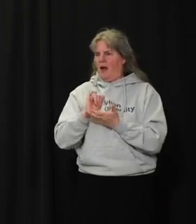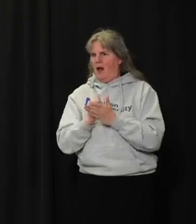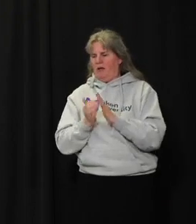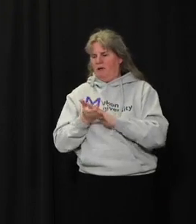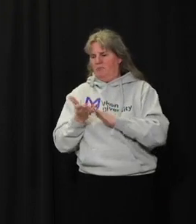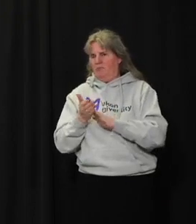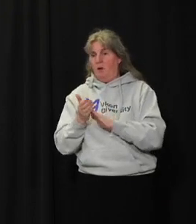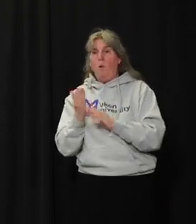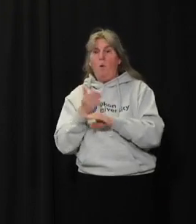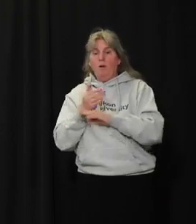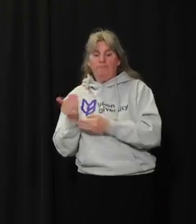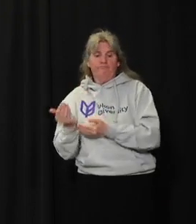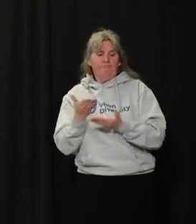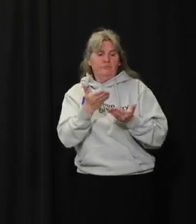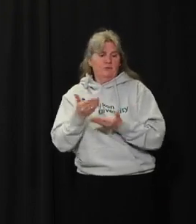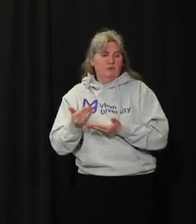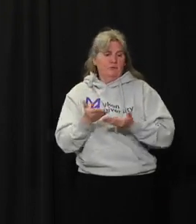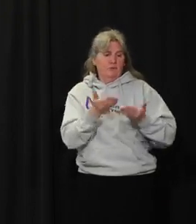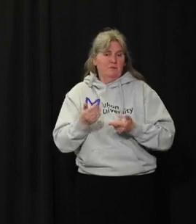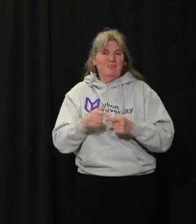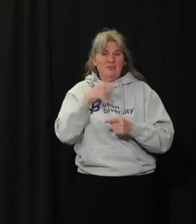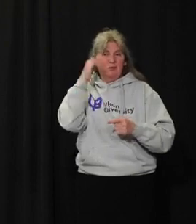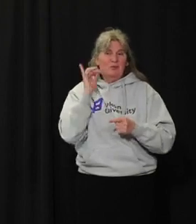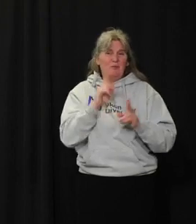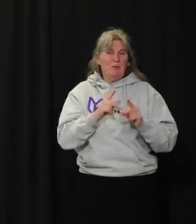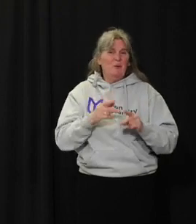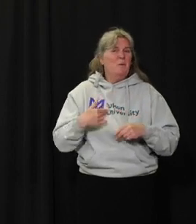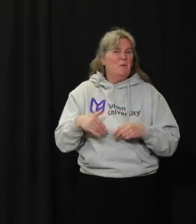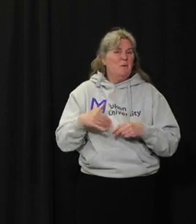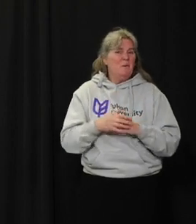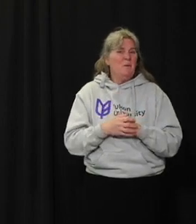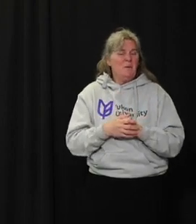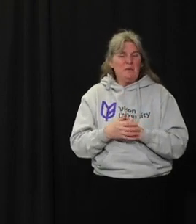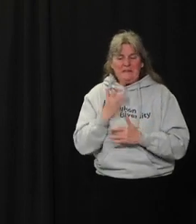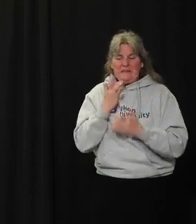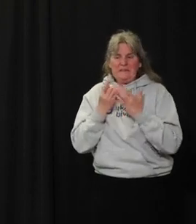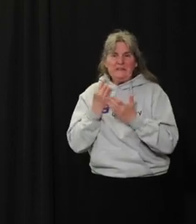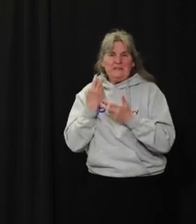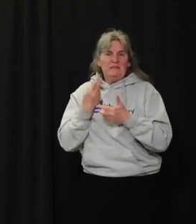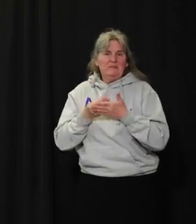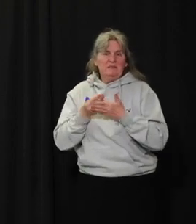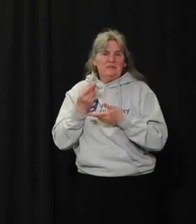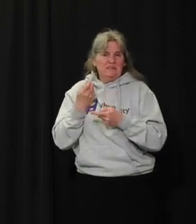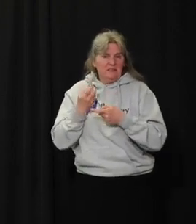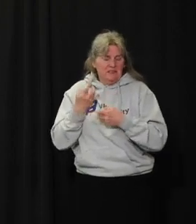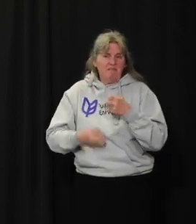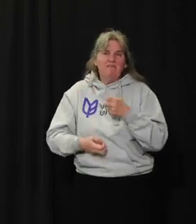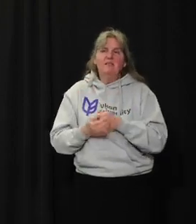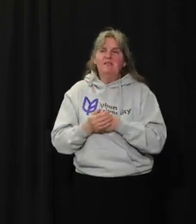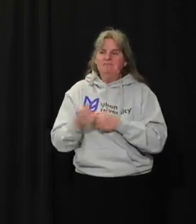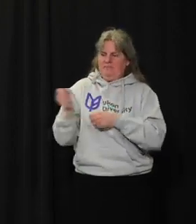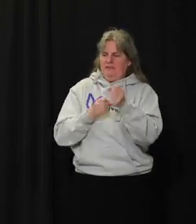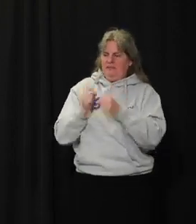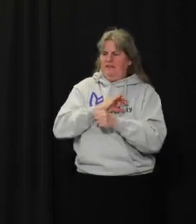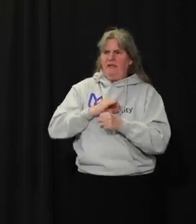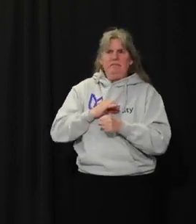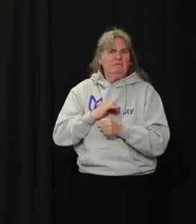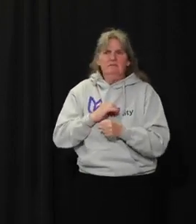ability to continue to supply wood products to Yukoners. They are experiencing difficulties with retaining and hiring staff.